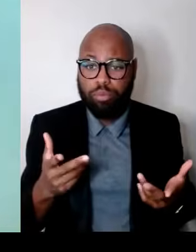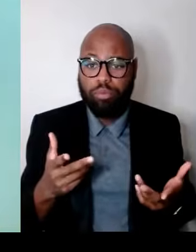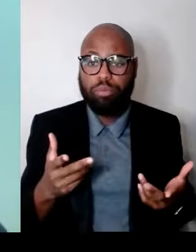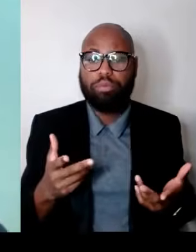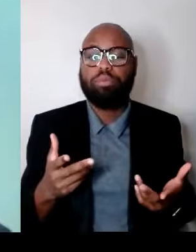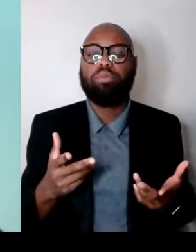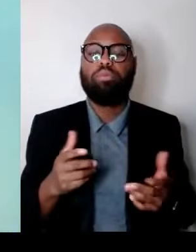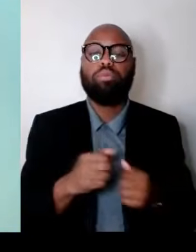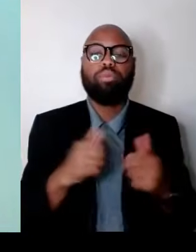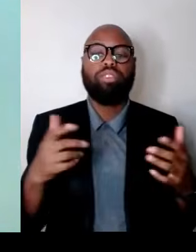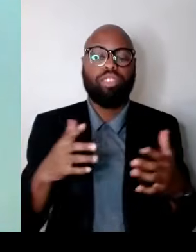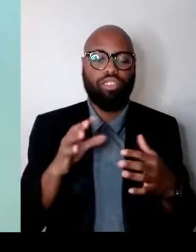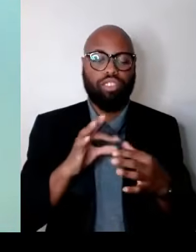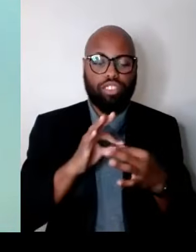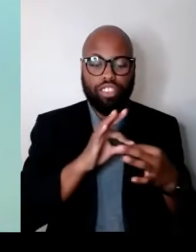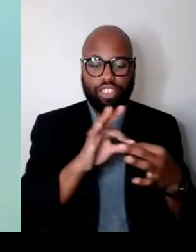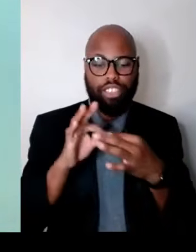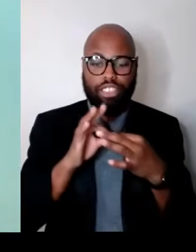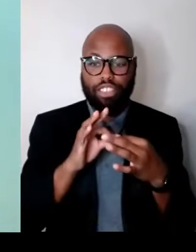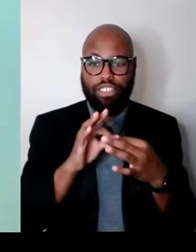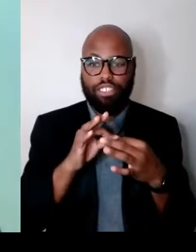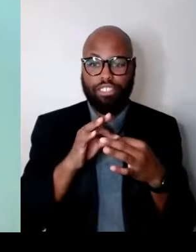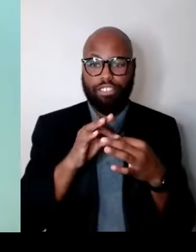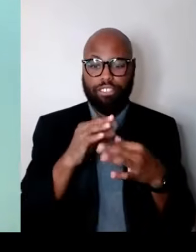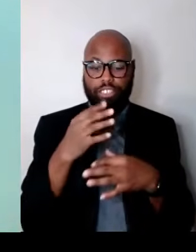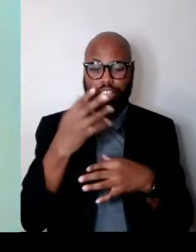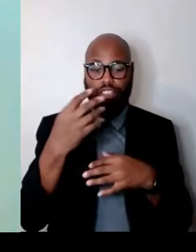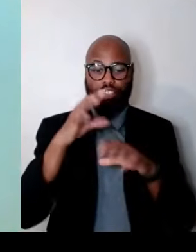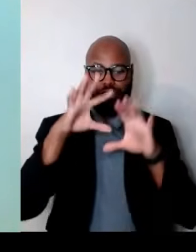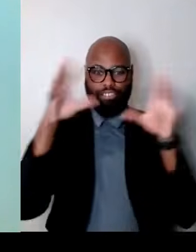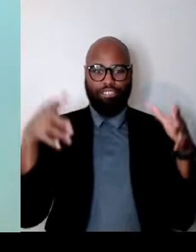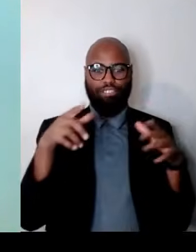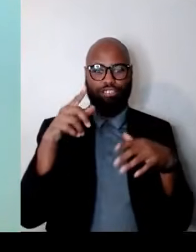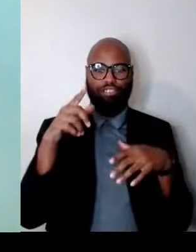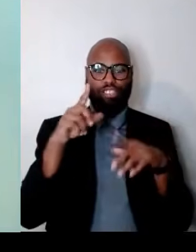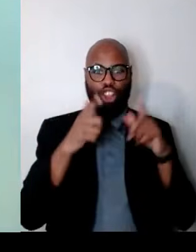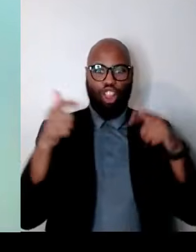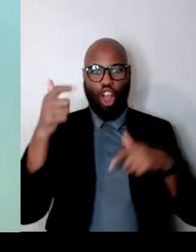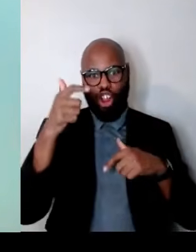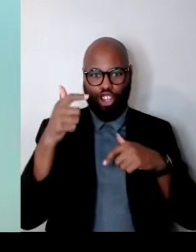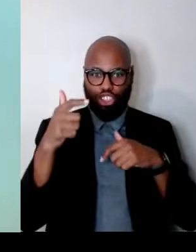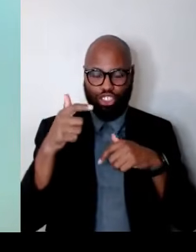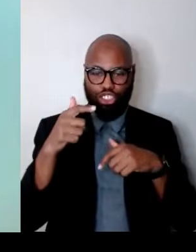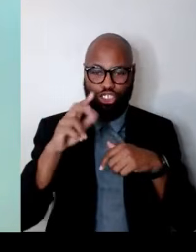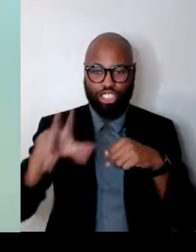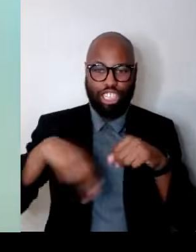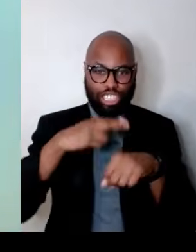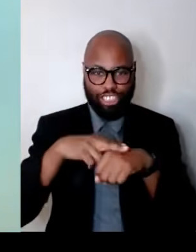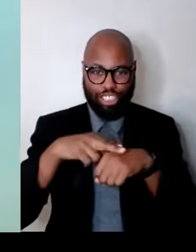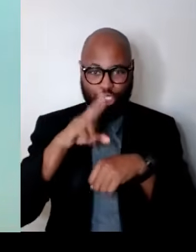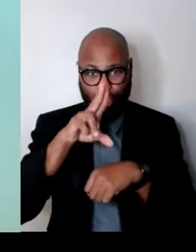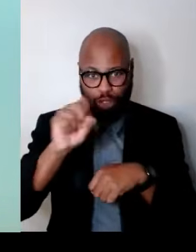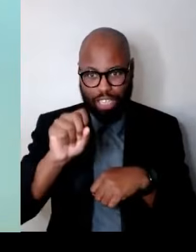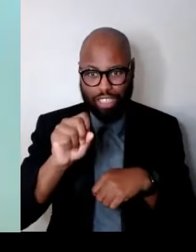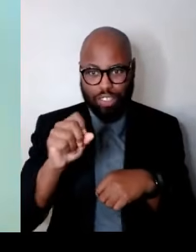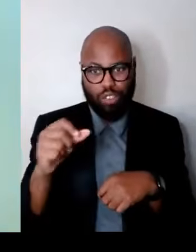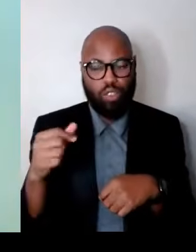to the larger nation that surrounds our nations, we are not gonna be in balance. We are not gonna be able